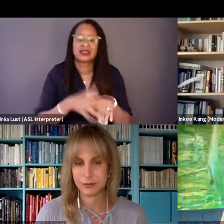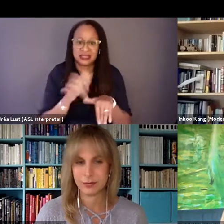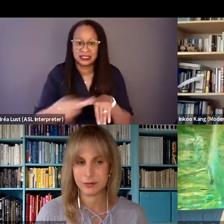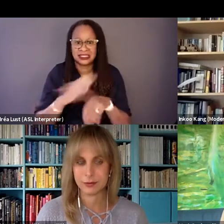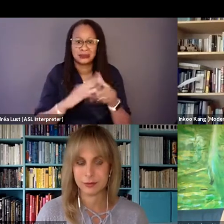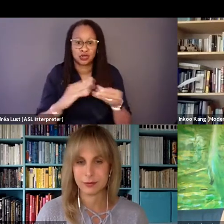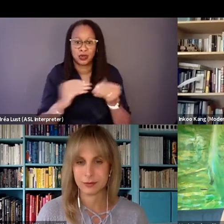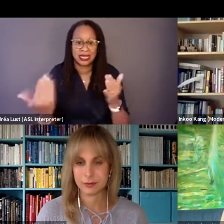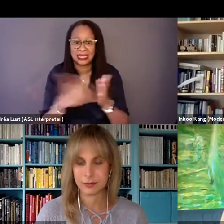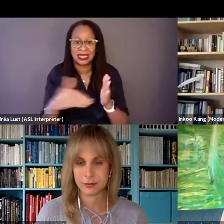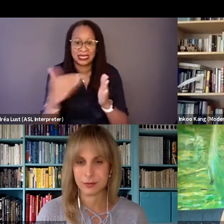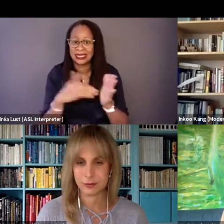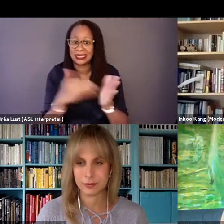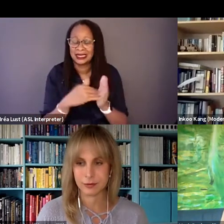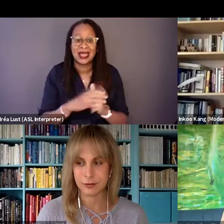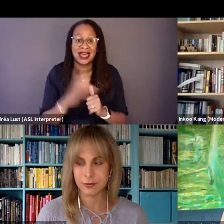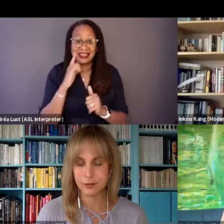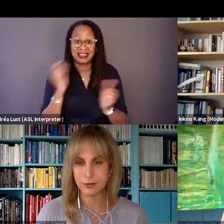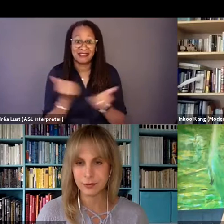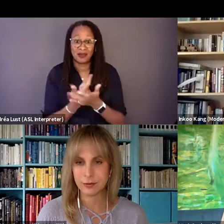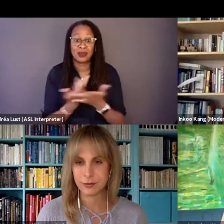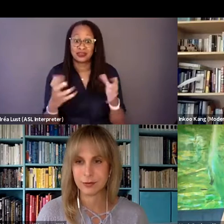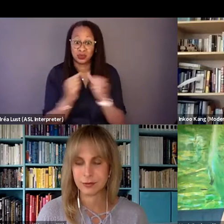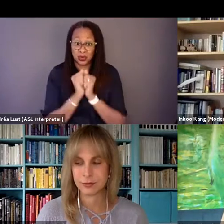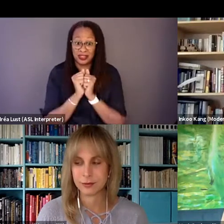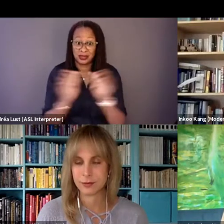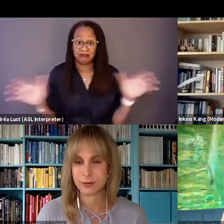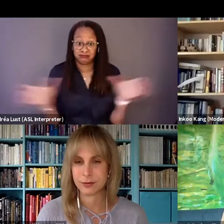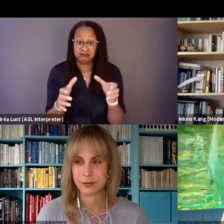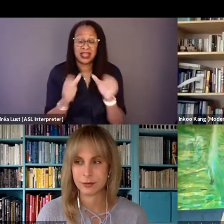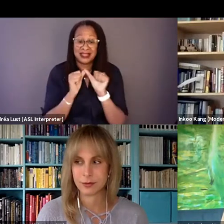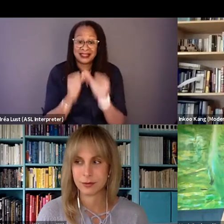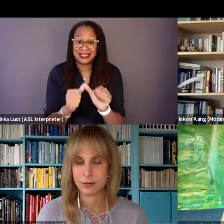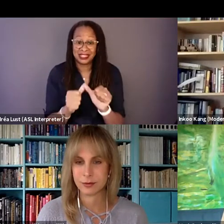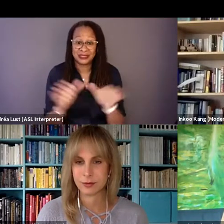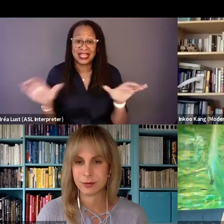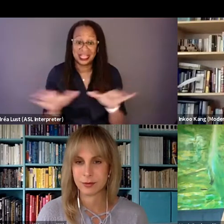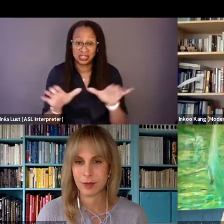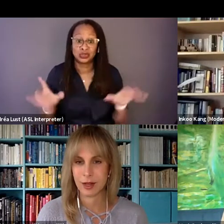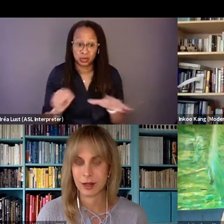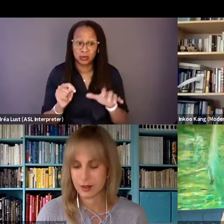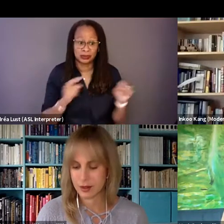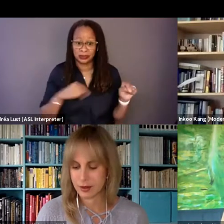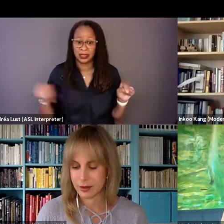I think because it was like everybody all together, that continuous action, just all of us together doing it. And it was Nathan Michael who said something like,